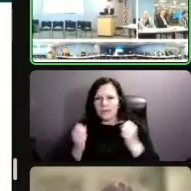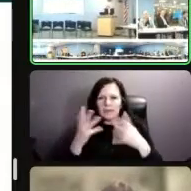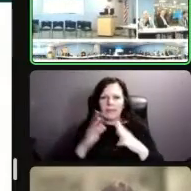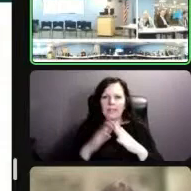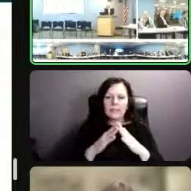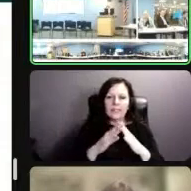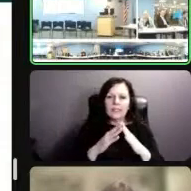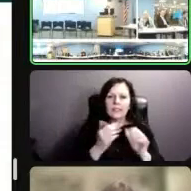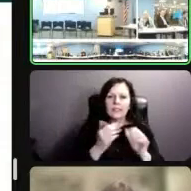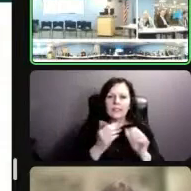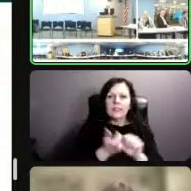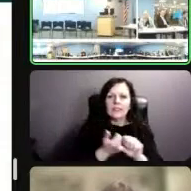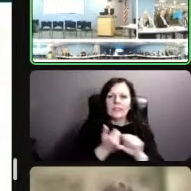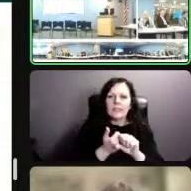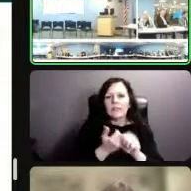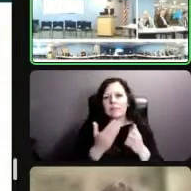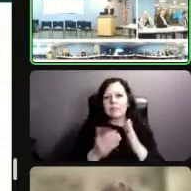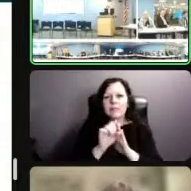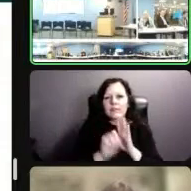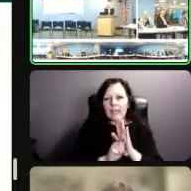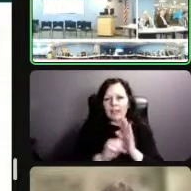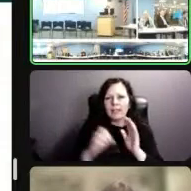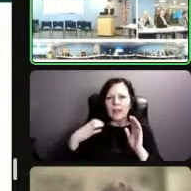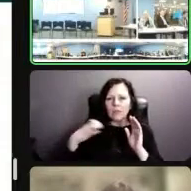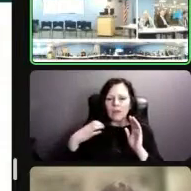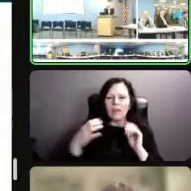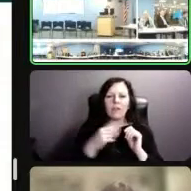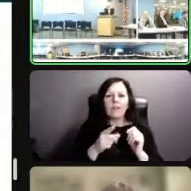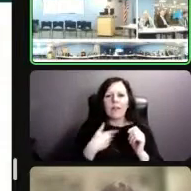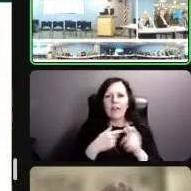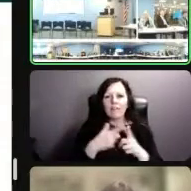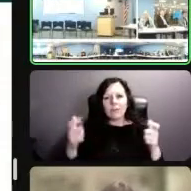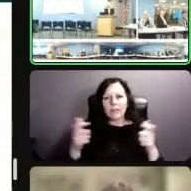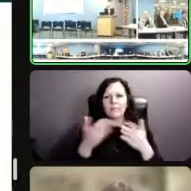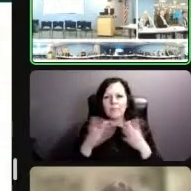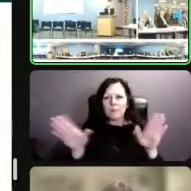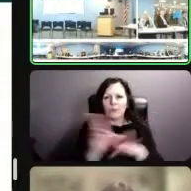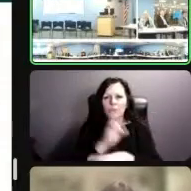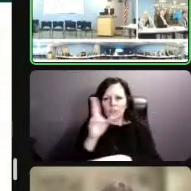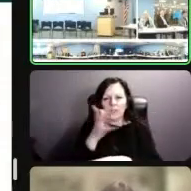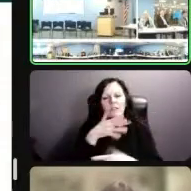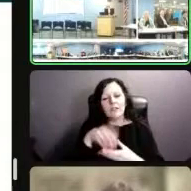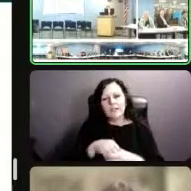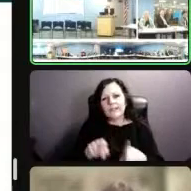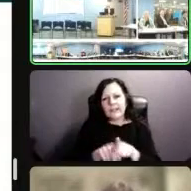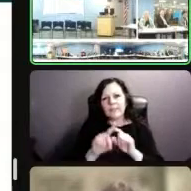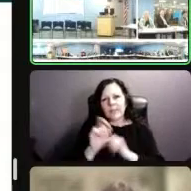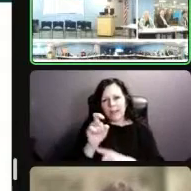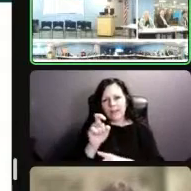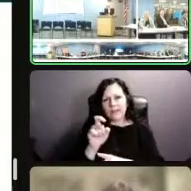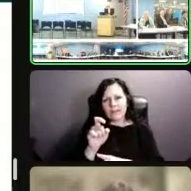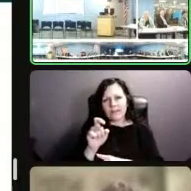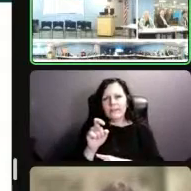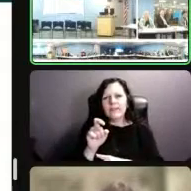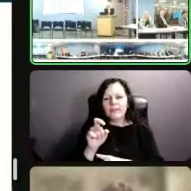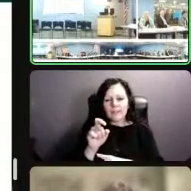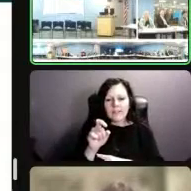TIES IF THEY WANT TO IMPLEMENT A TAX LE THIS. AS YOUENTIONED, A LO OF